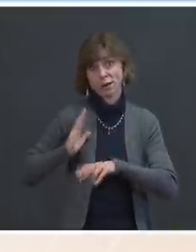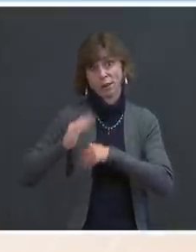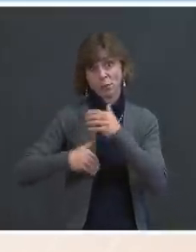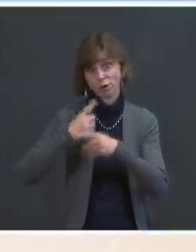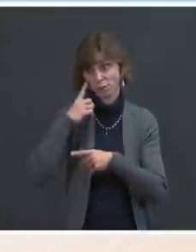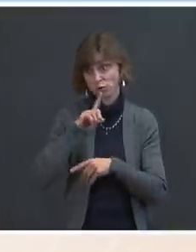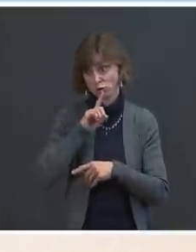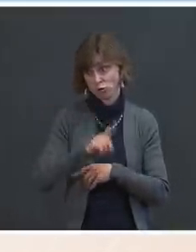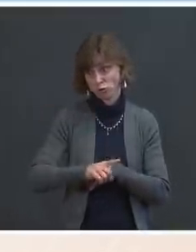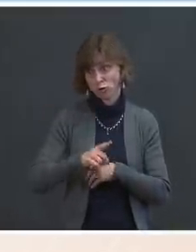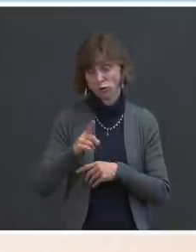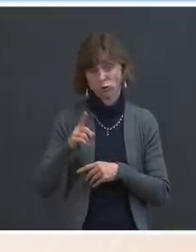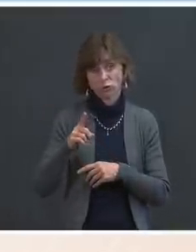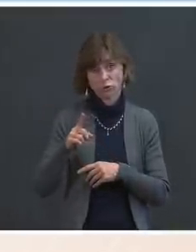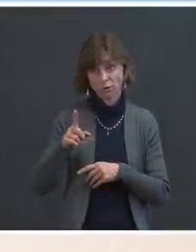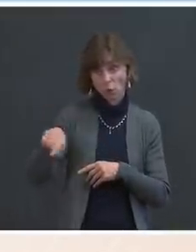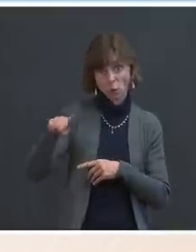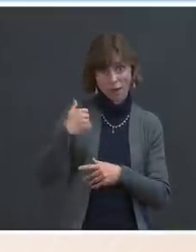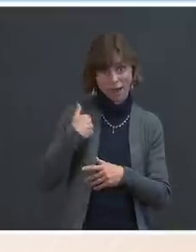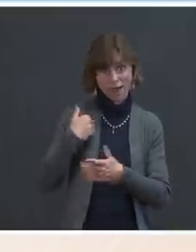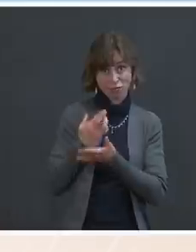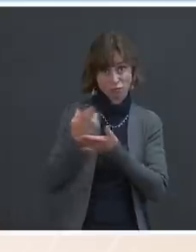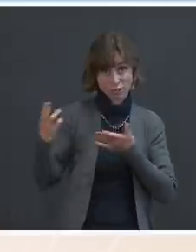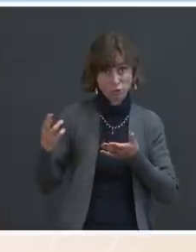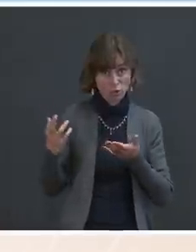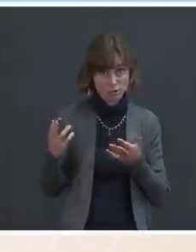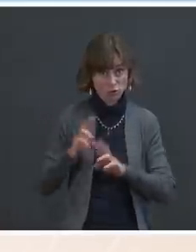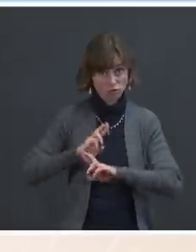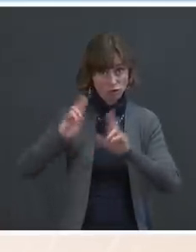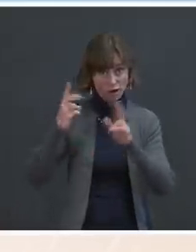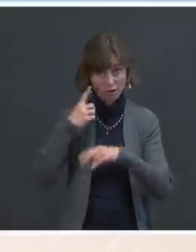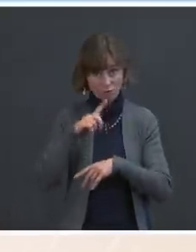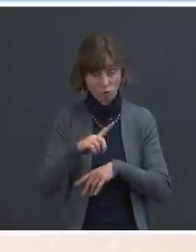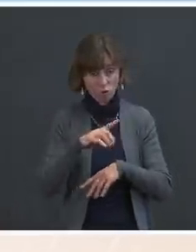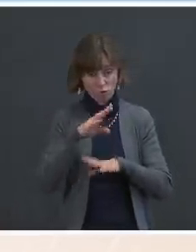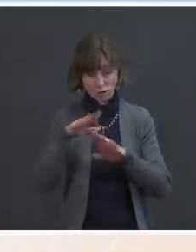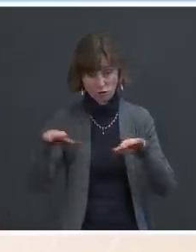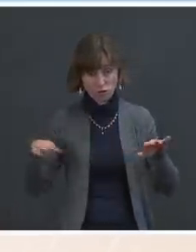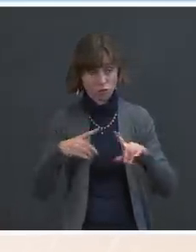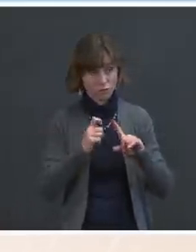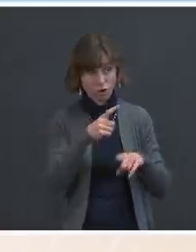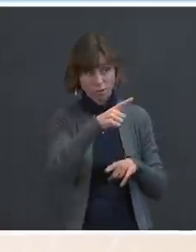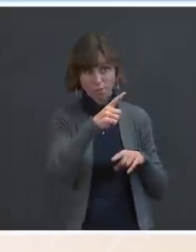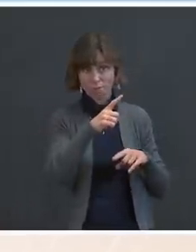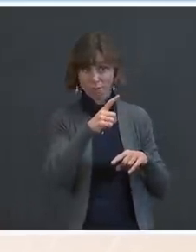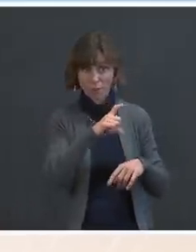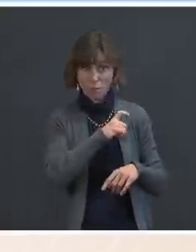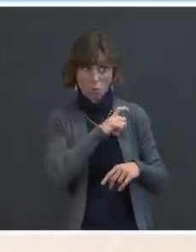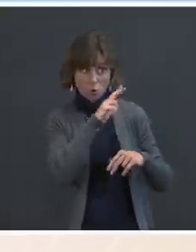are the resources and processes in place to move children from the Border Patrol facilities to the shelters.